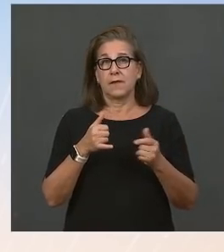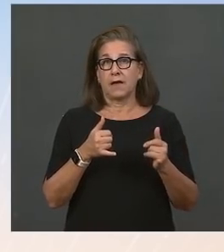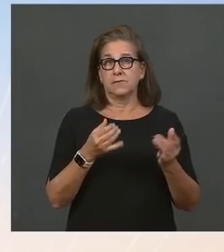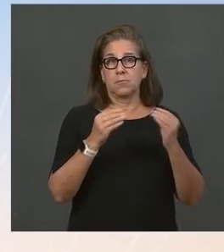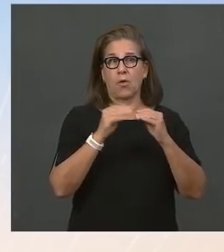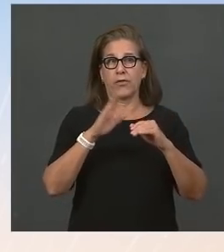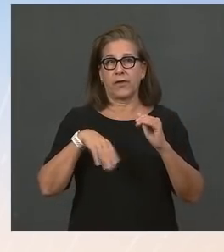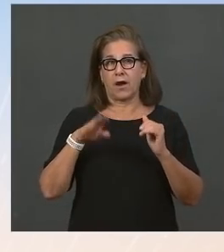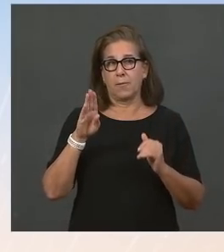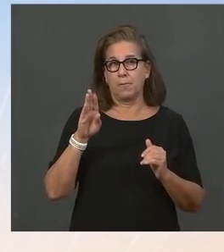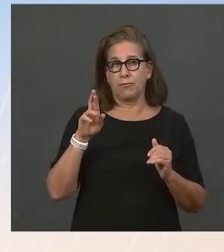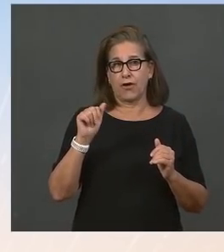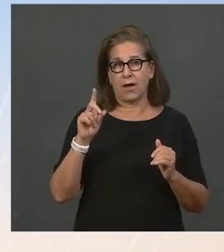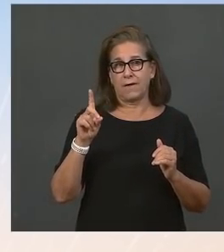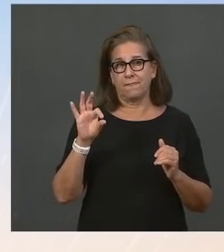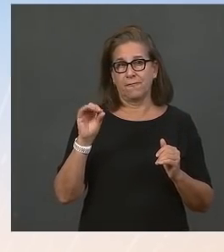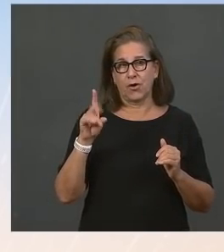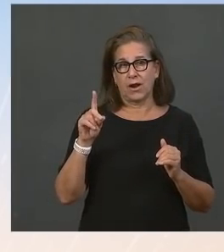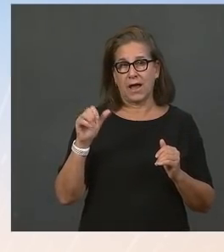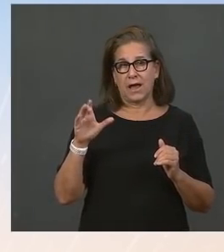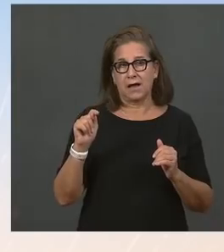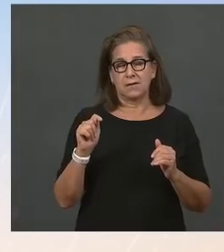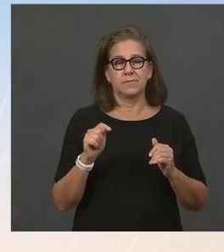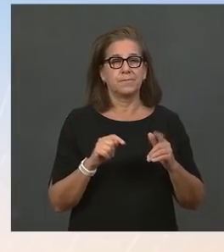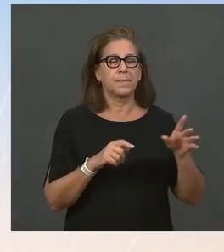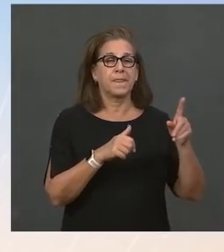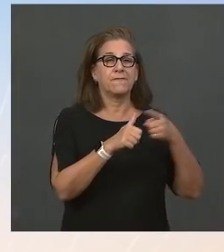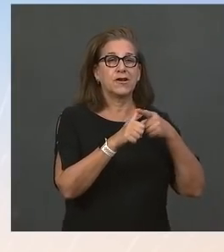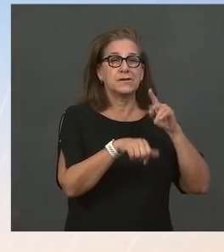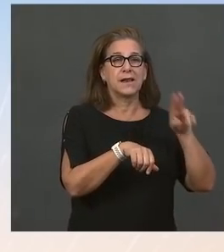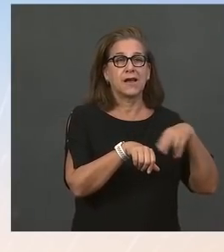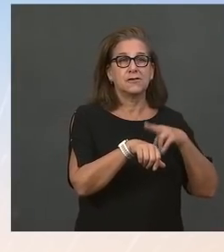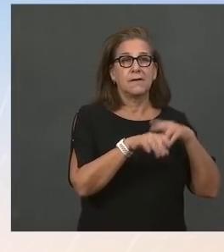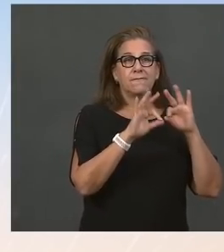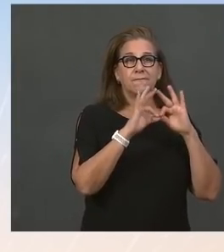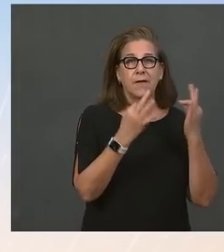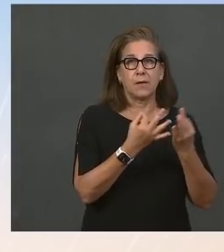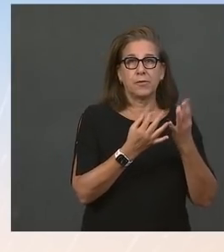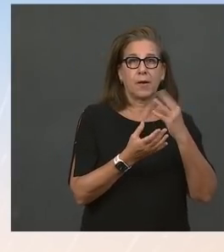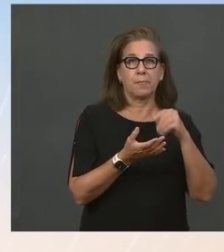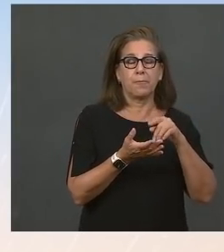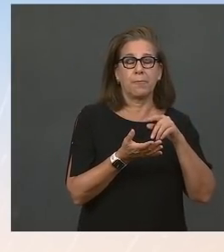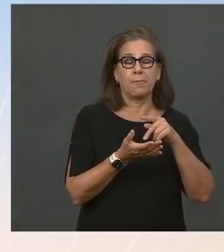paid family and medical leave program ever. · the largest expansion in healthcare coverage since the Affordable Care Act,